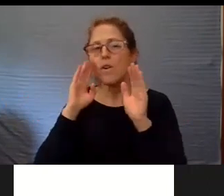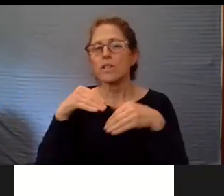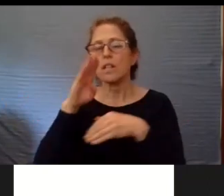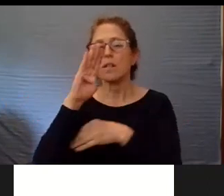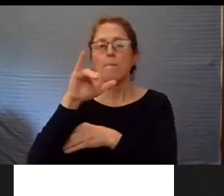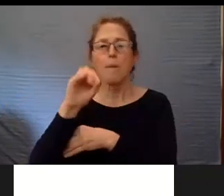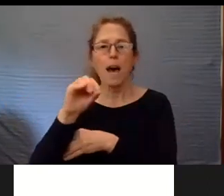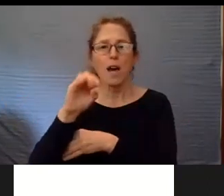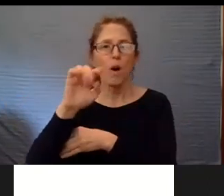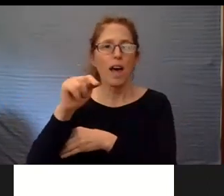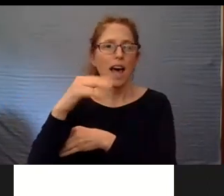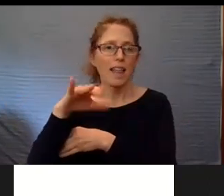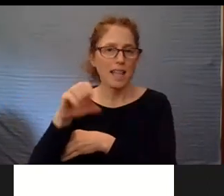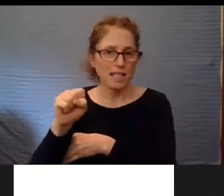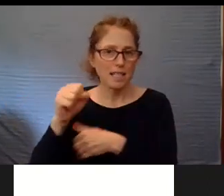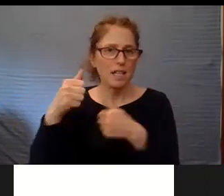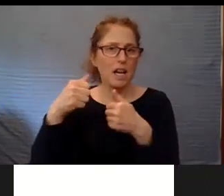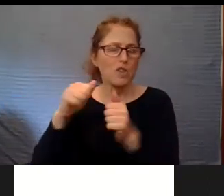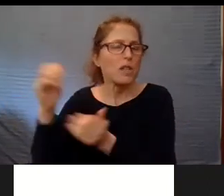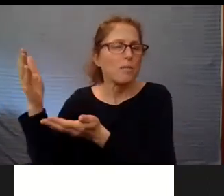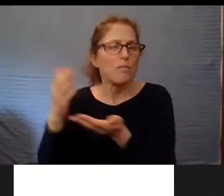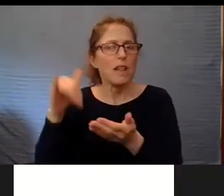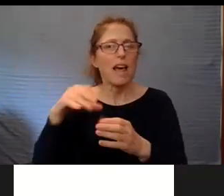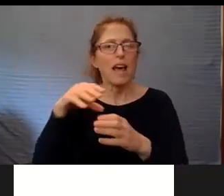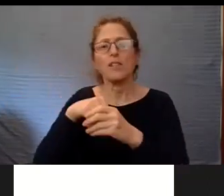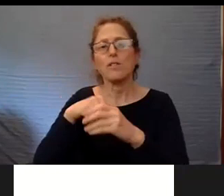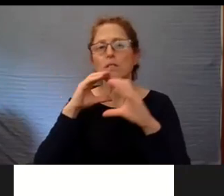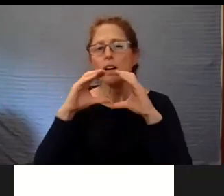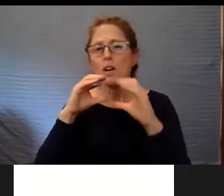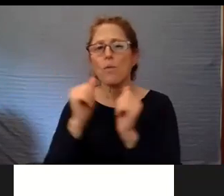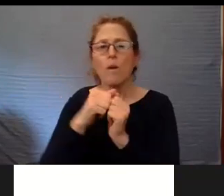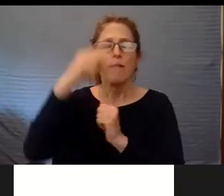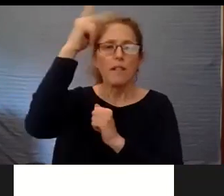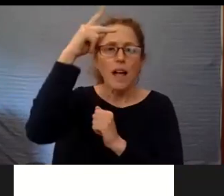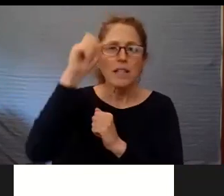tries to bring that into conversation with philosophy of disability and disability studies.